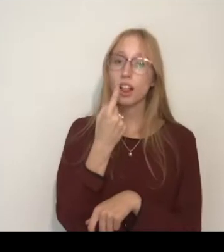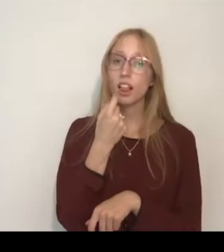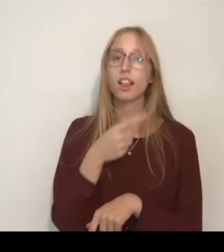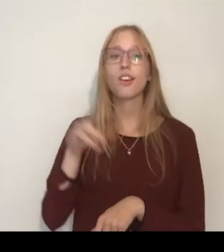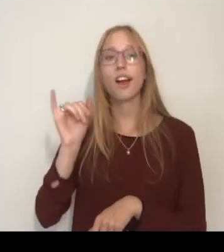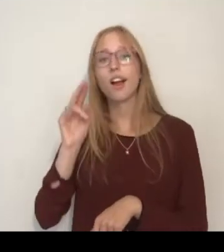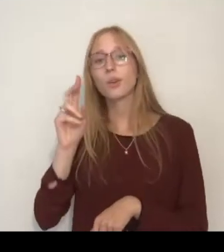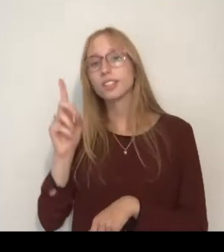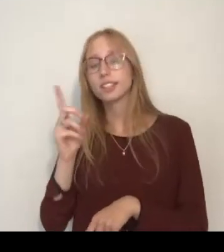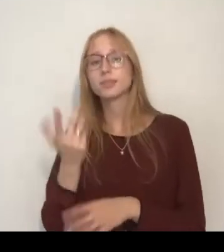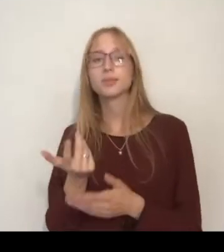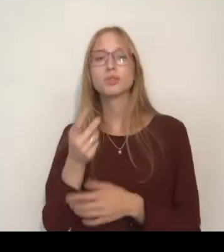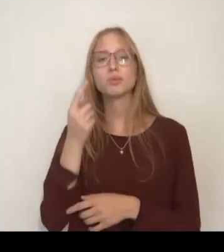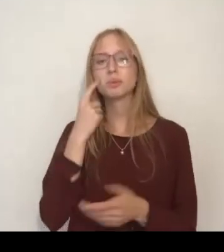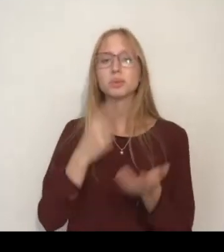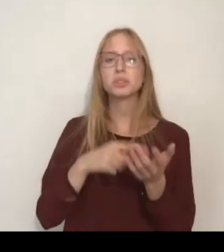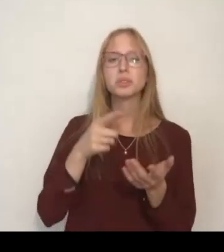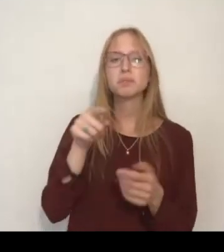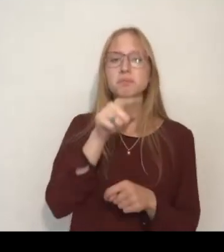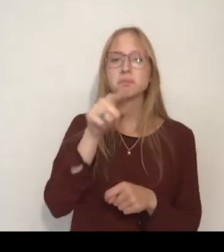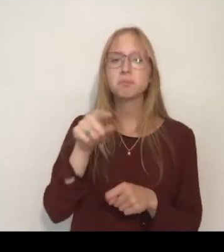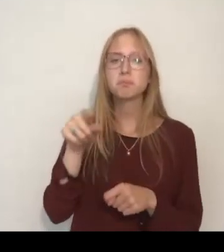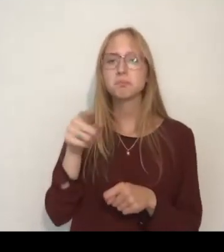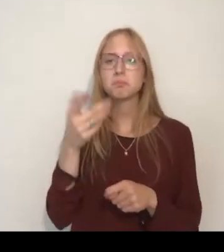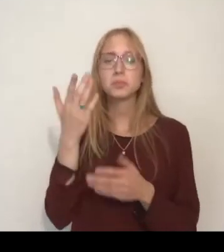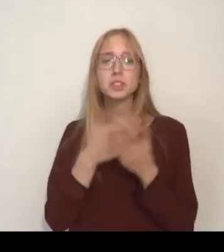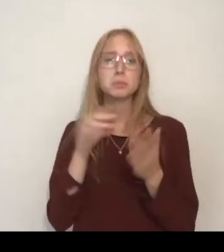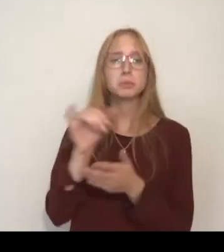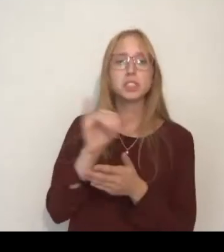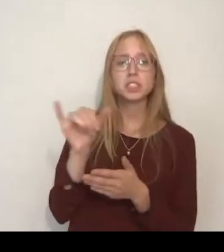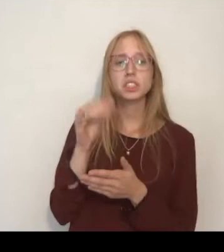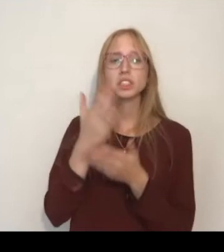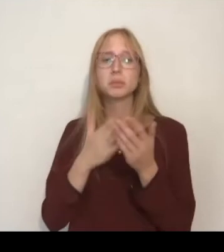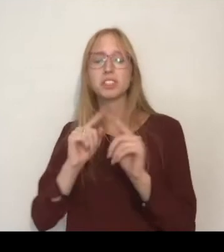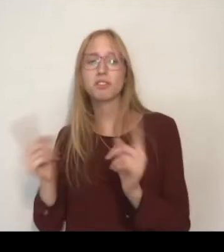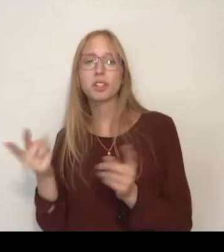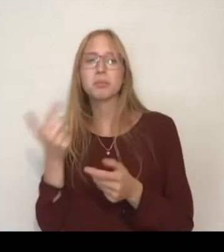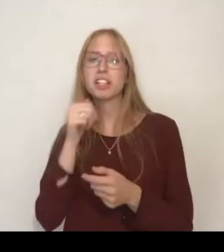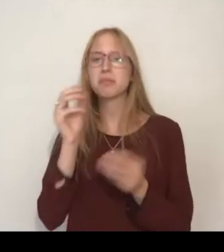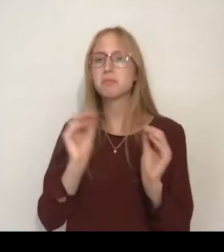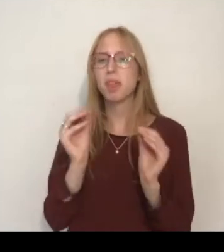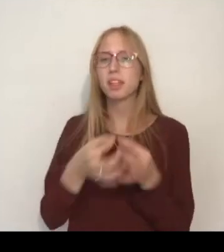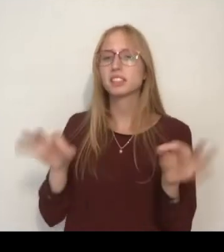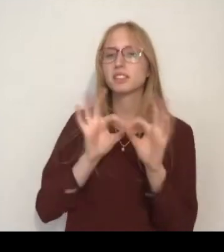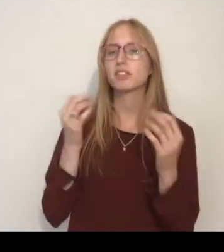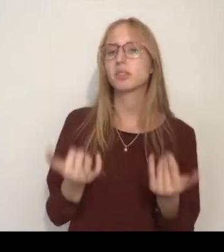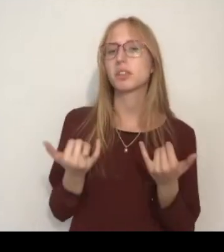So, like both use birth control pills or IUD for example. You can see some are similar, some are different